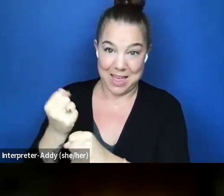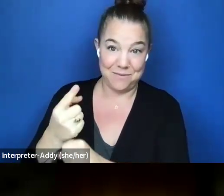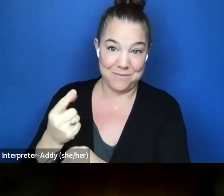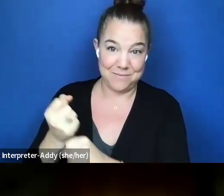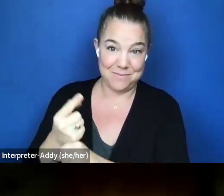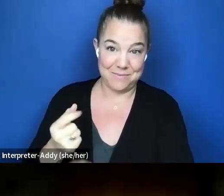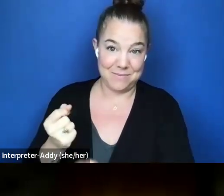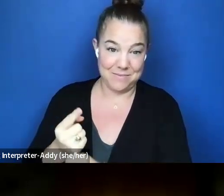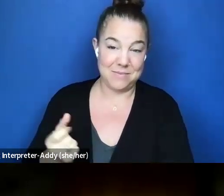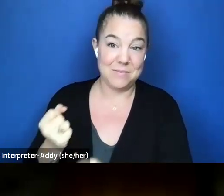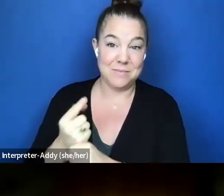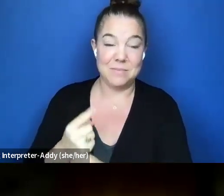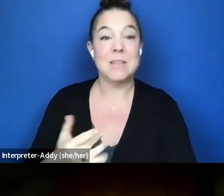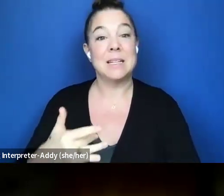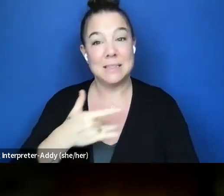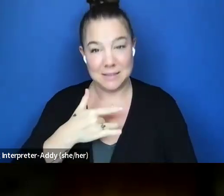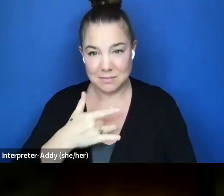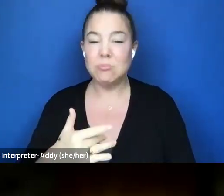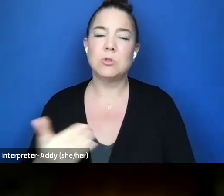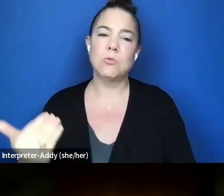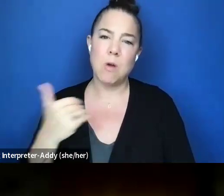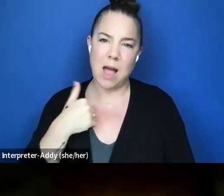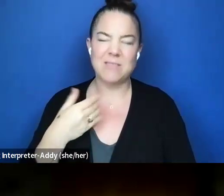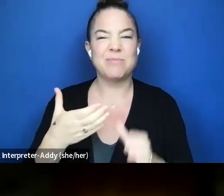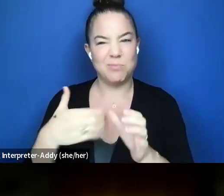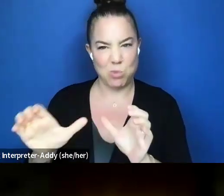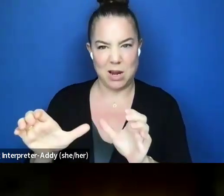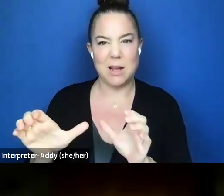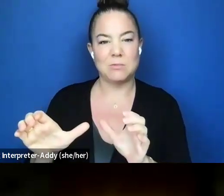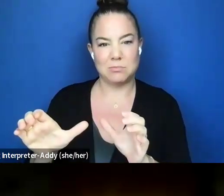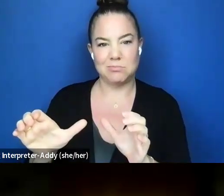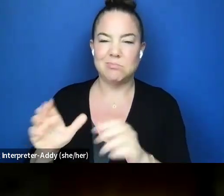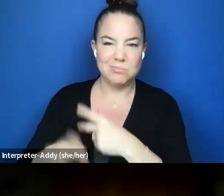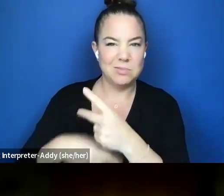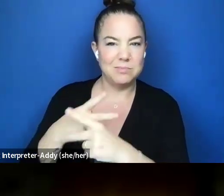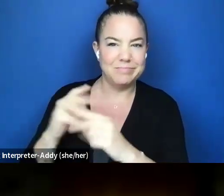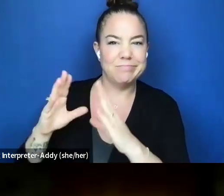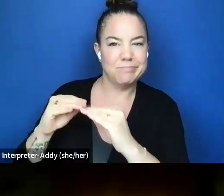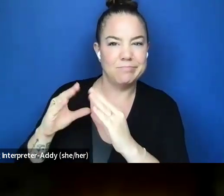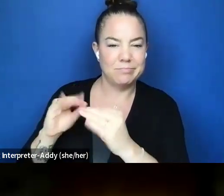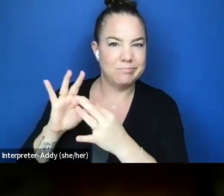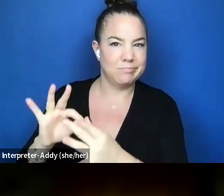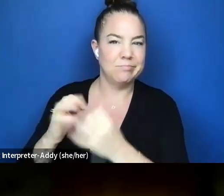Brooke Wilson (she/her): And there is usually a a breakout Brooke Wilson (she/her): type session around advocacy.